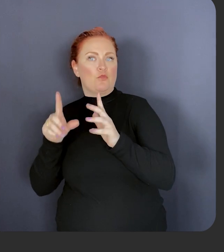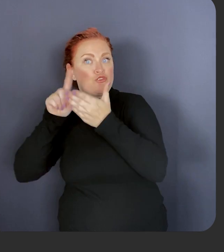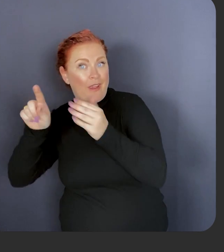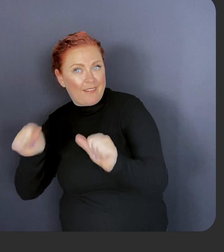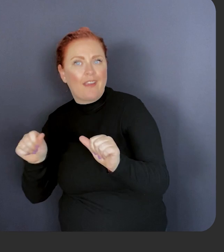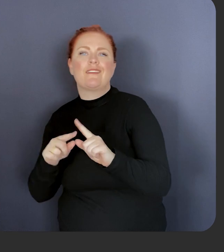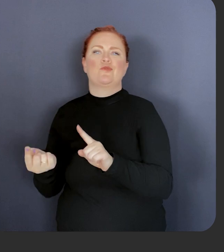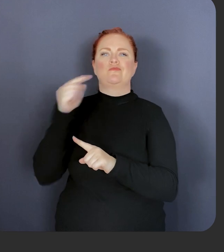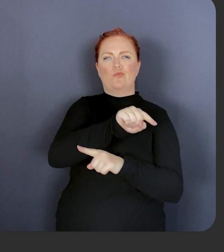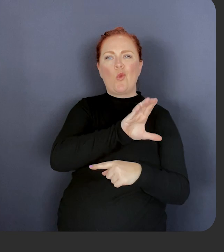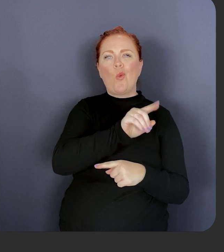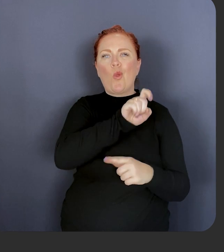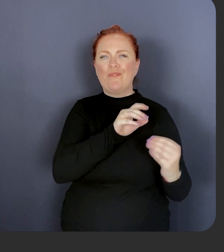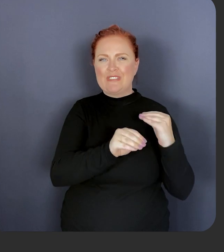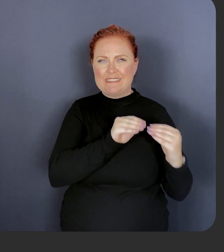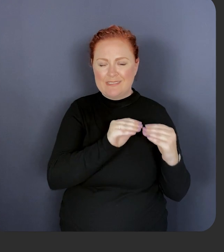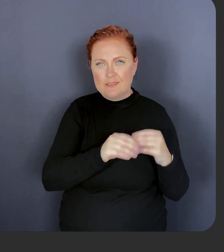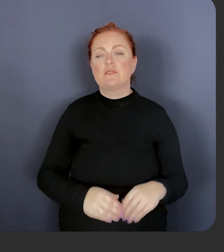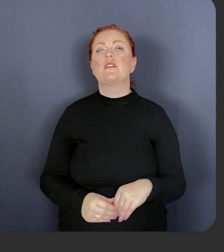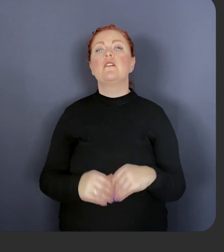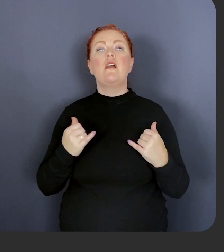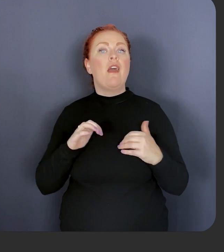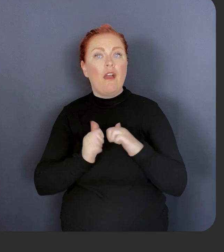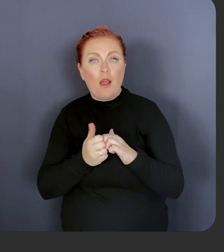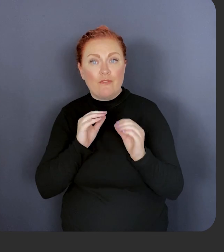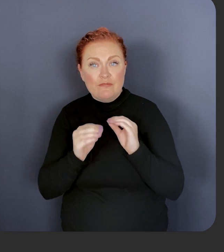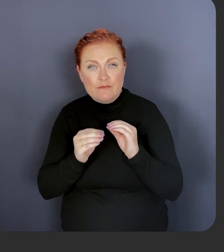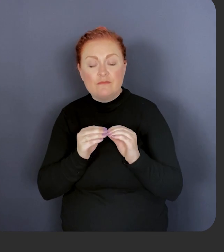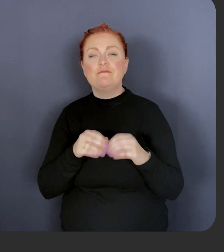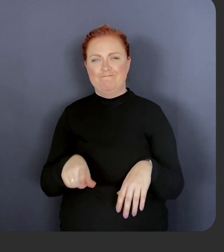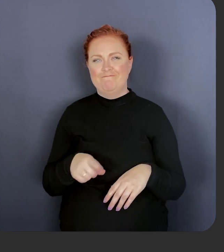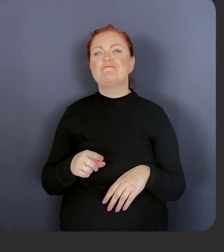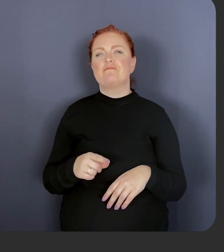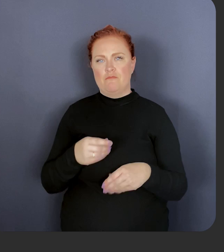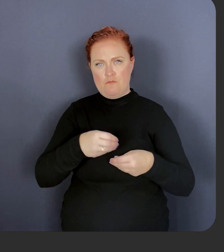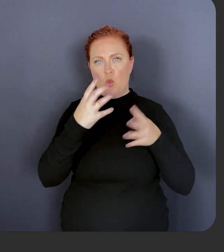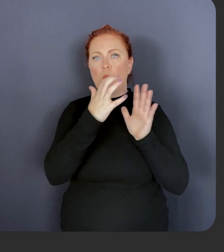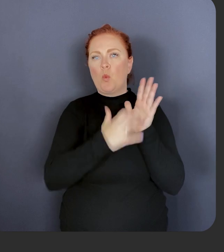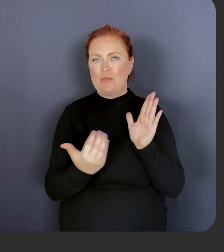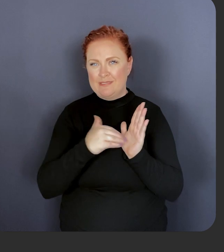So to do this, we are going to go back into our code